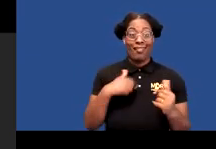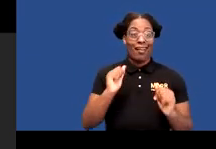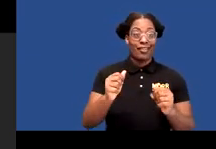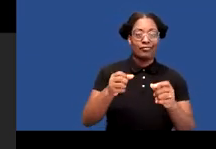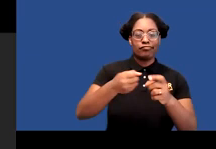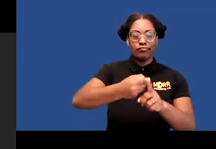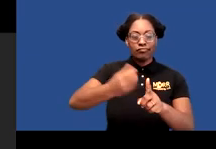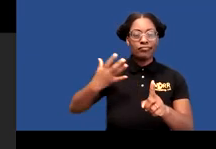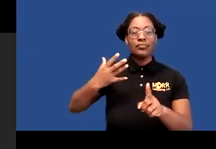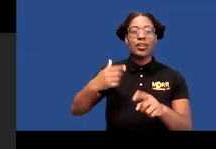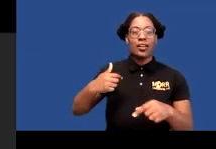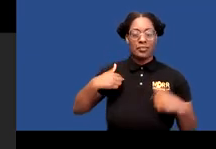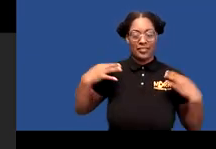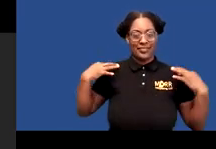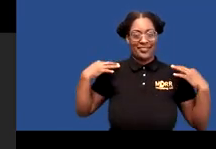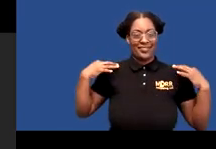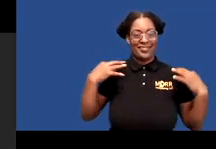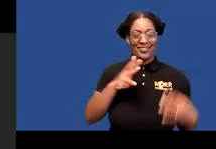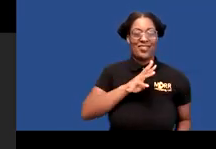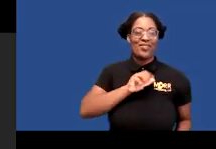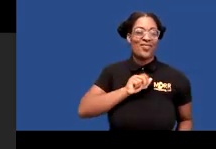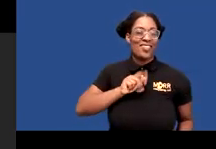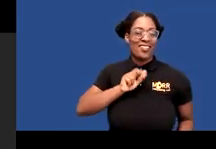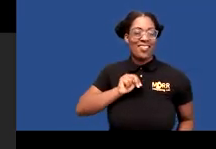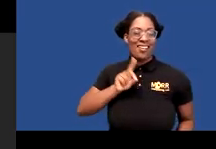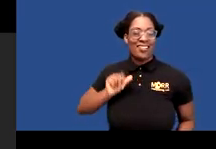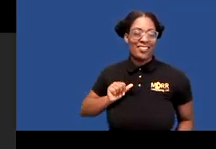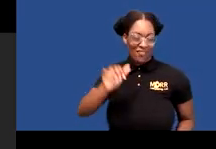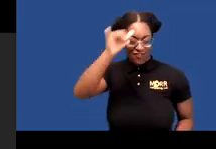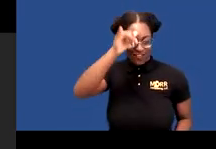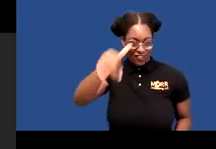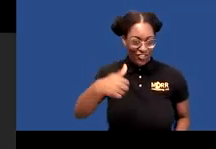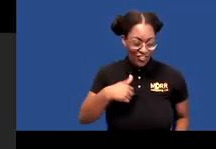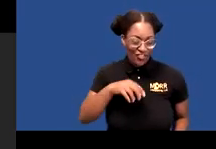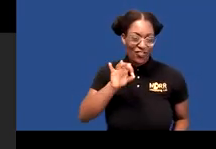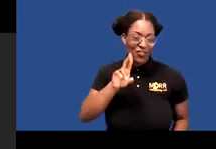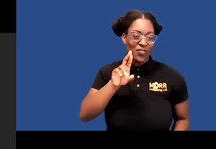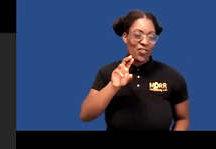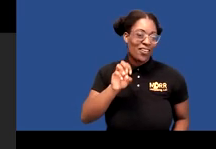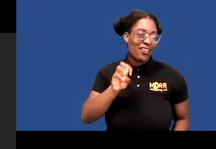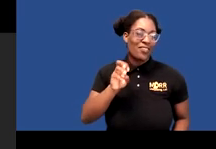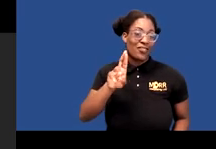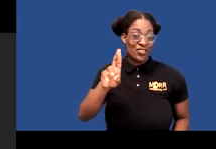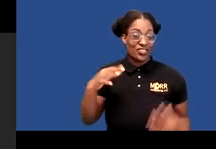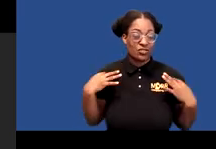about why I'm wearing a Wakanda Forever T-shirt. One of the things that I see us doing in this webinar today